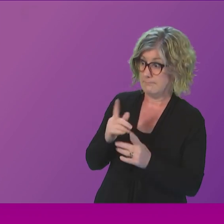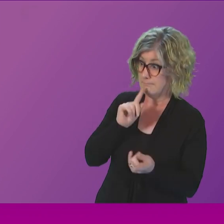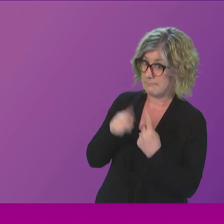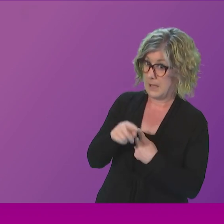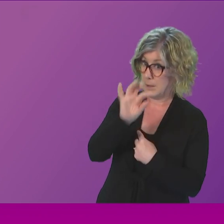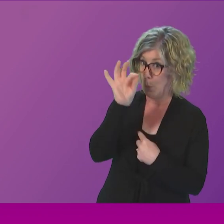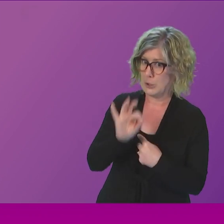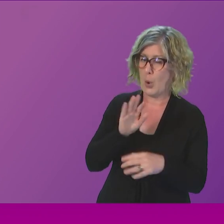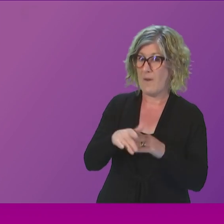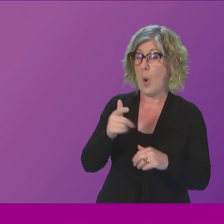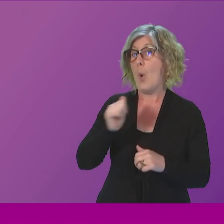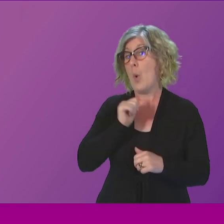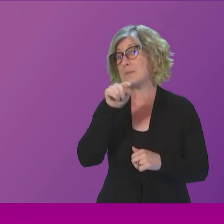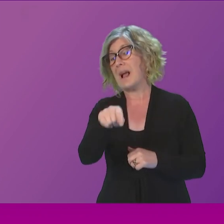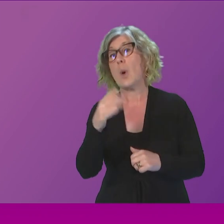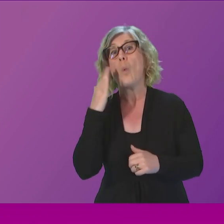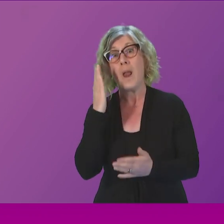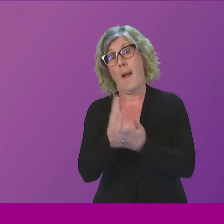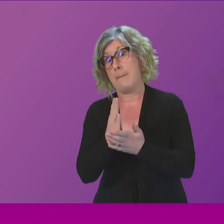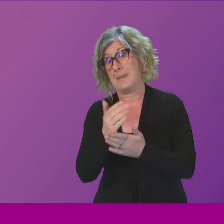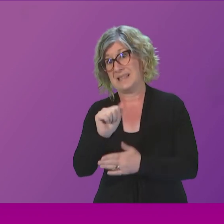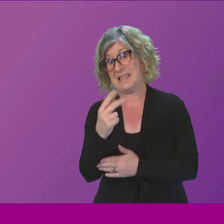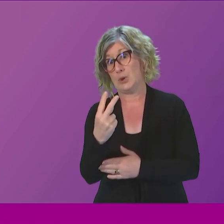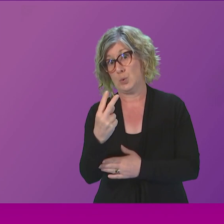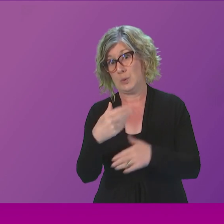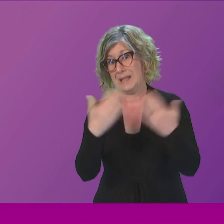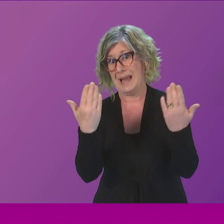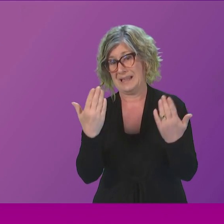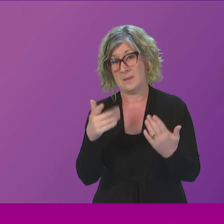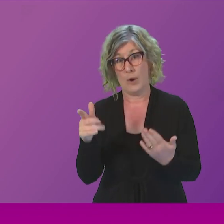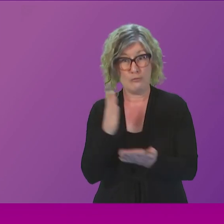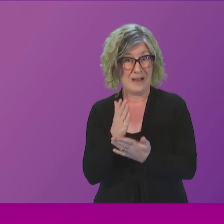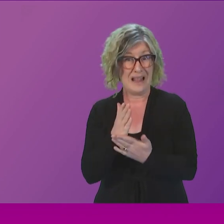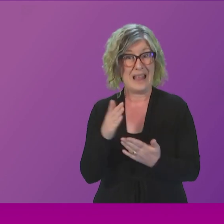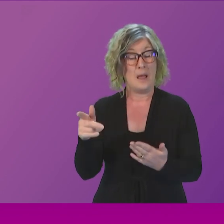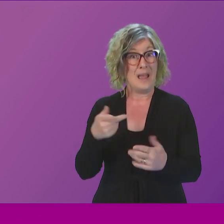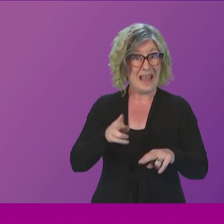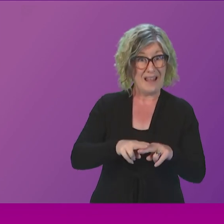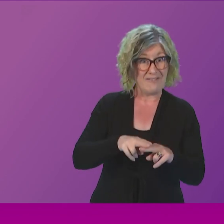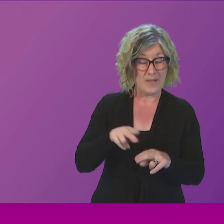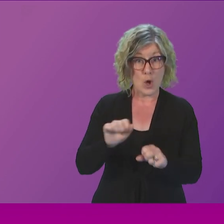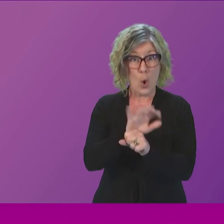the 62-day target. I remind him that Covid did not start a decade ago, which has been the length of time in which the Government has not met that standard.